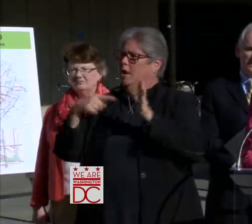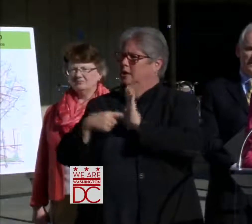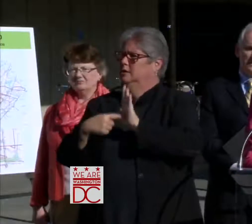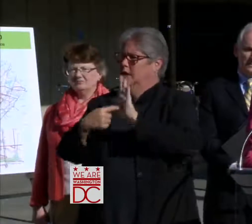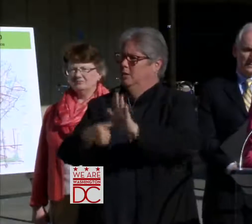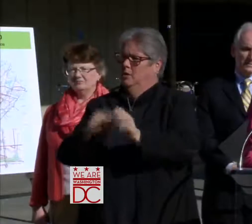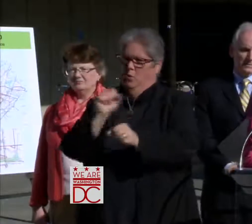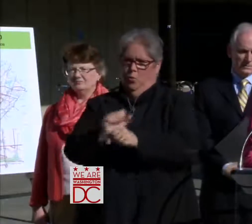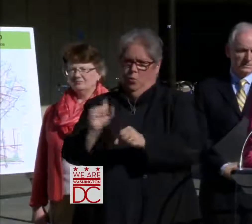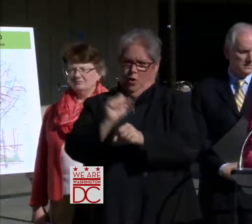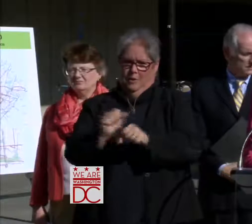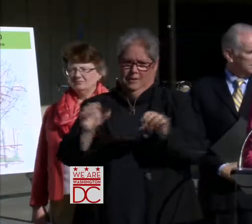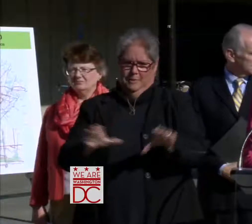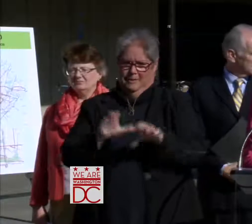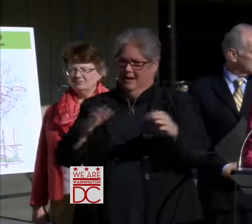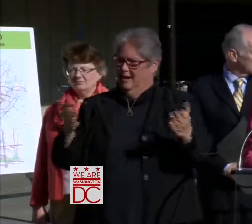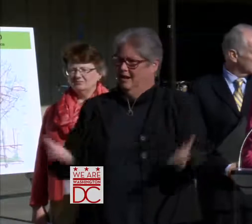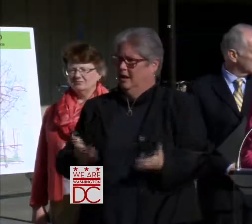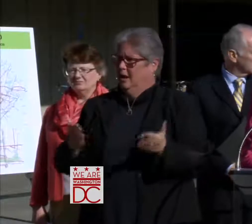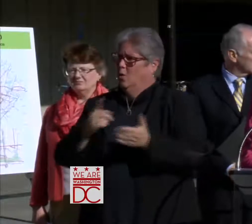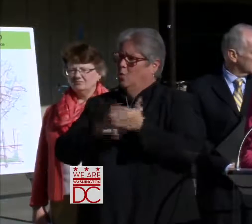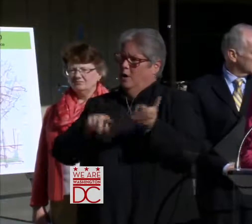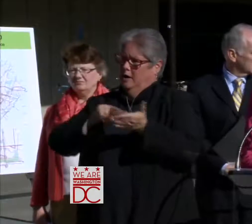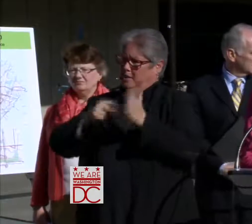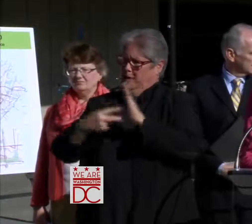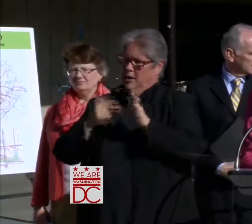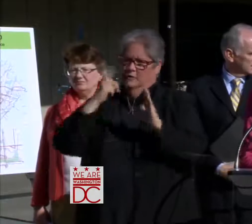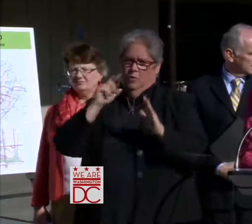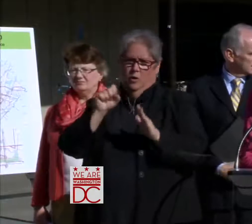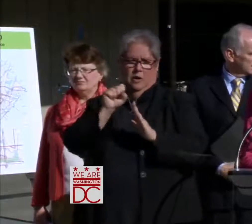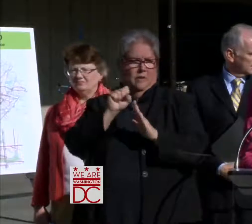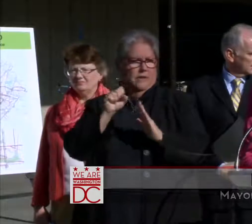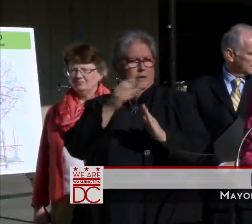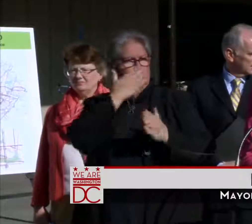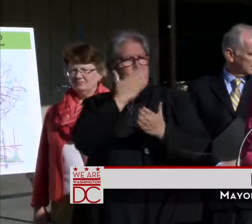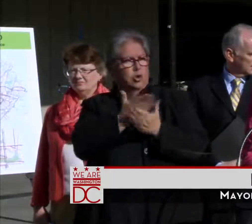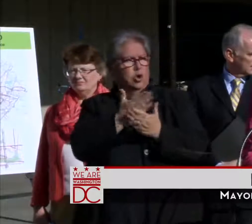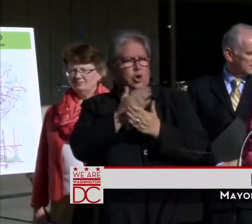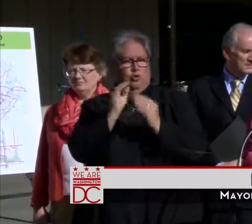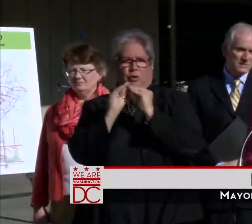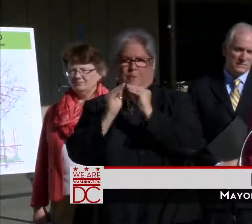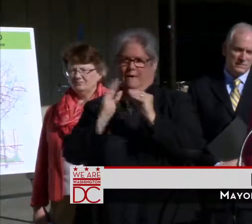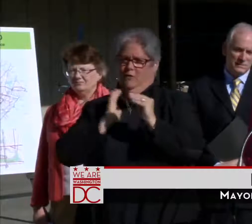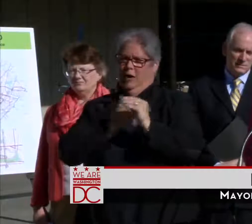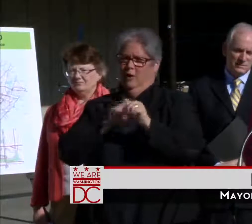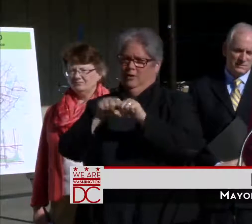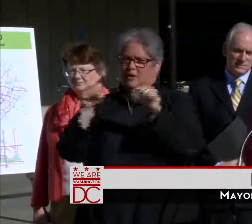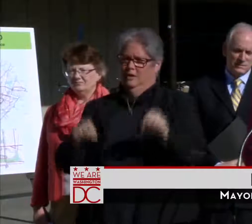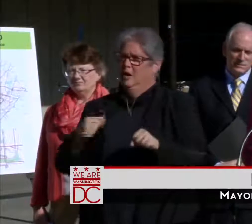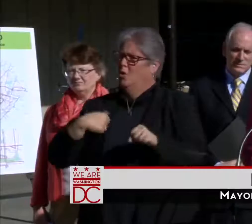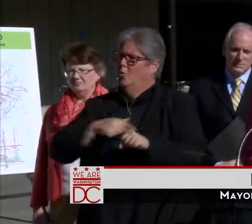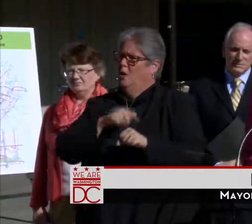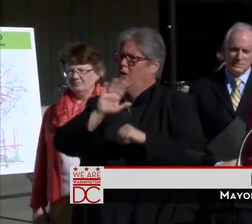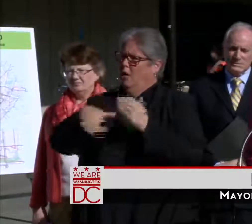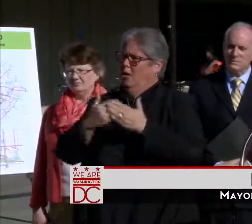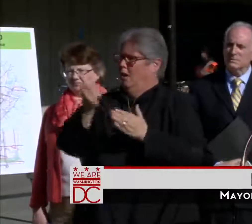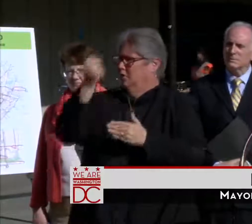THE WORK THAT IS BEING DONE HERE AND WHAT IT MEANS FOR THE STATE OF GOOD REPAIR FOR OUR SYSTEM SO I THINK WE'RE ALL ON THE SAME PAGE WITH THAT.